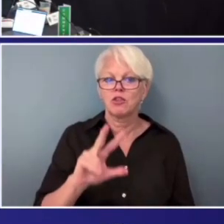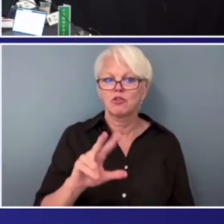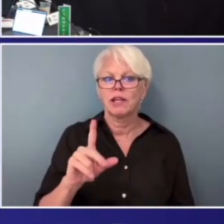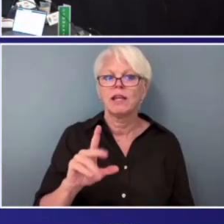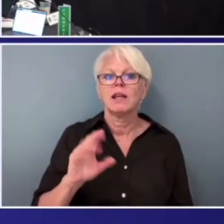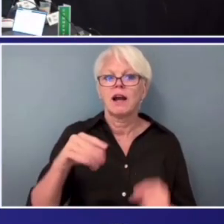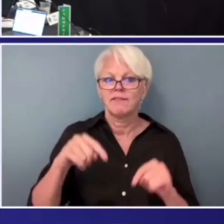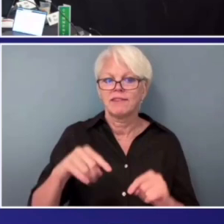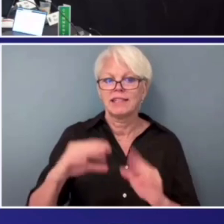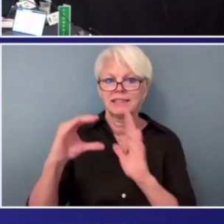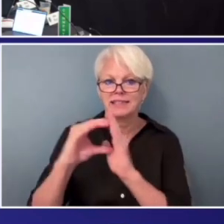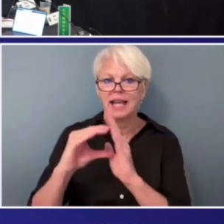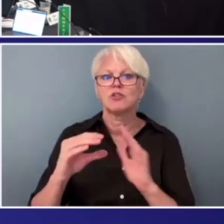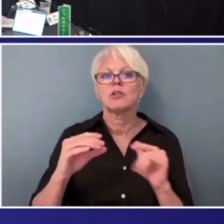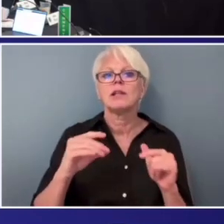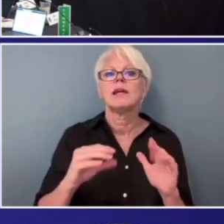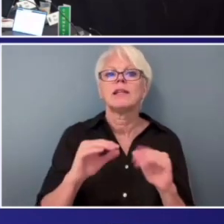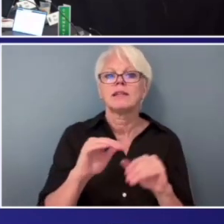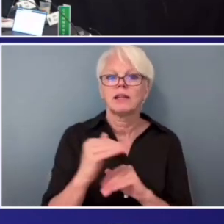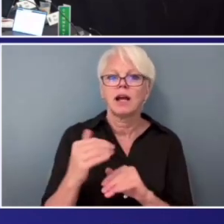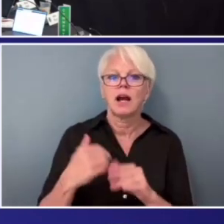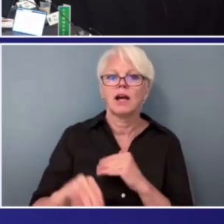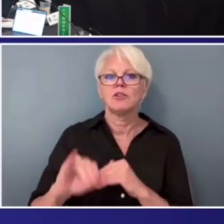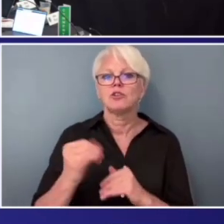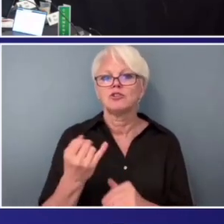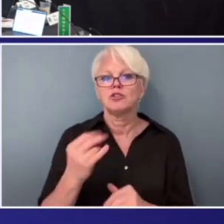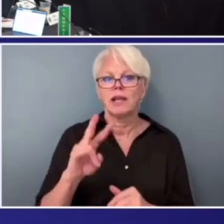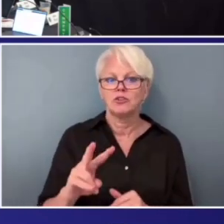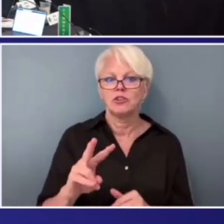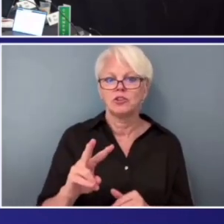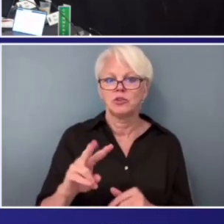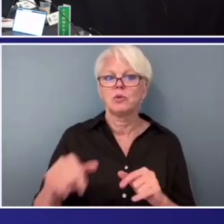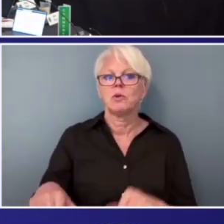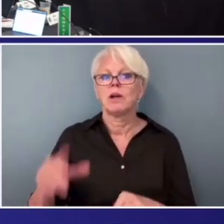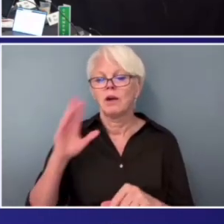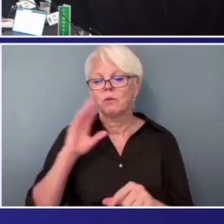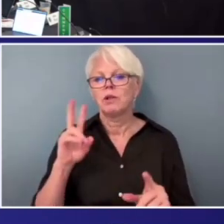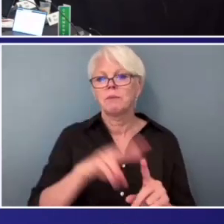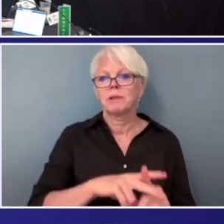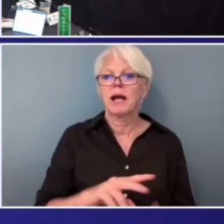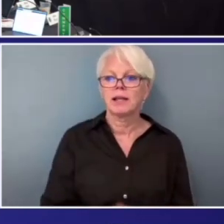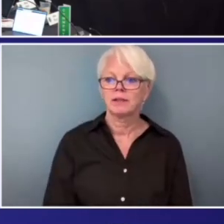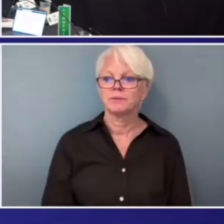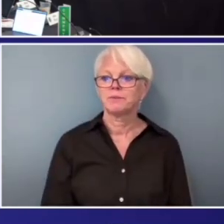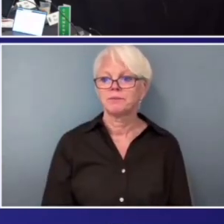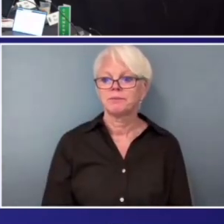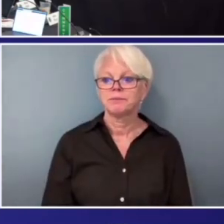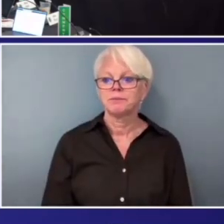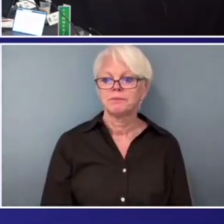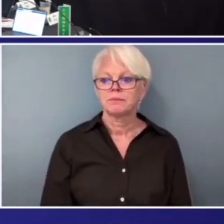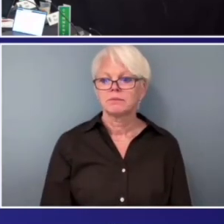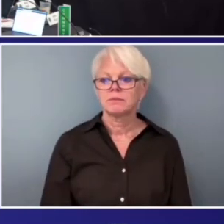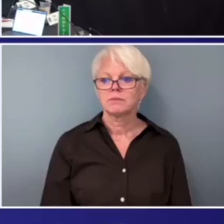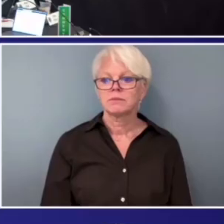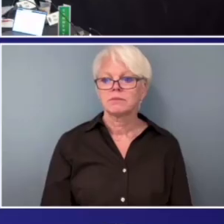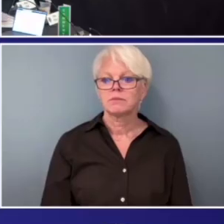the limitations under paragraph (j)(2) of this section shall apply. So what we try to do here,